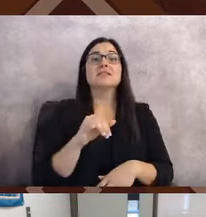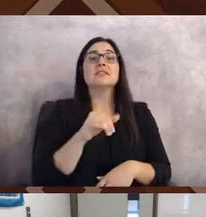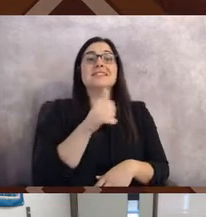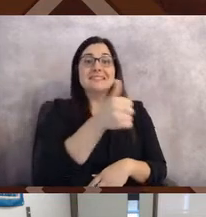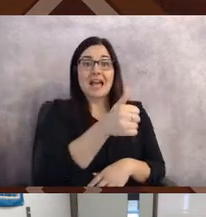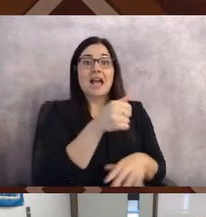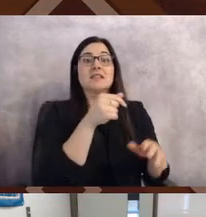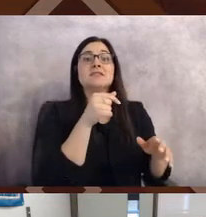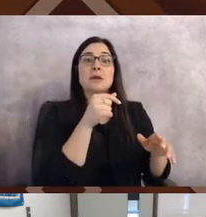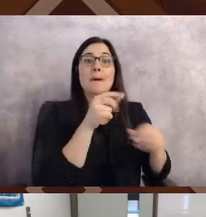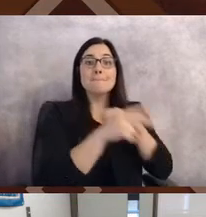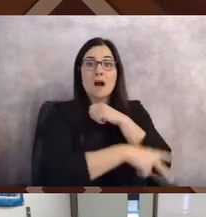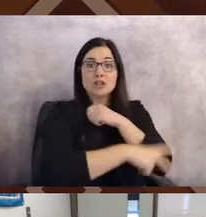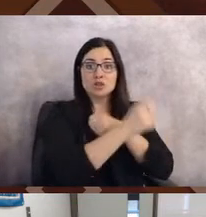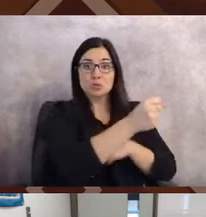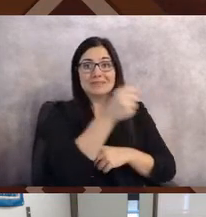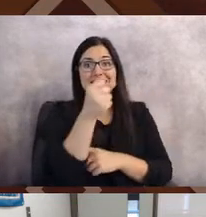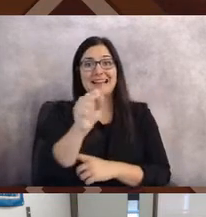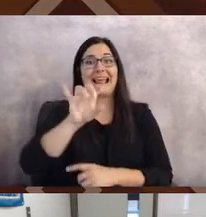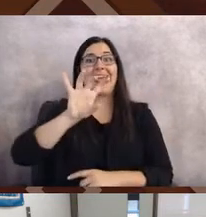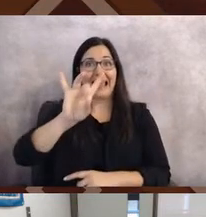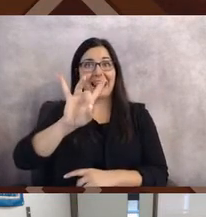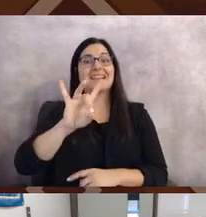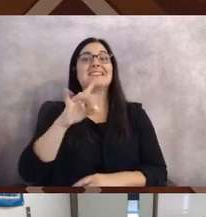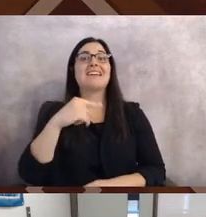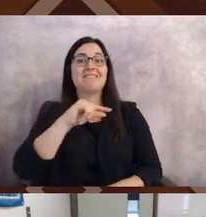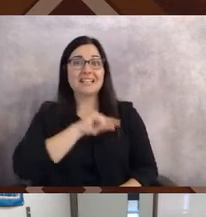But the convictions were overturned on appeal.